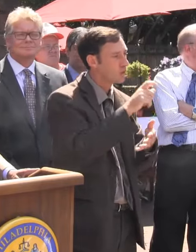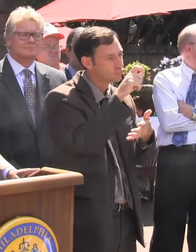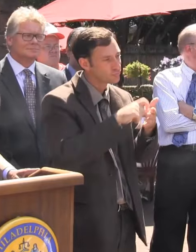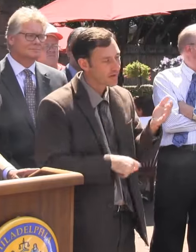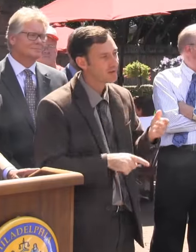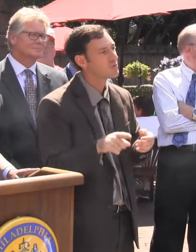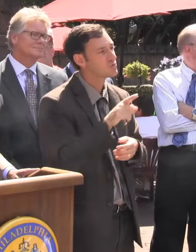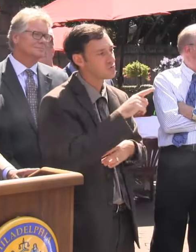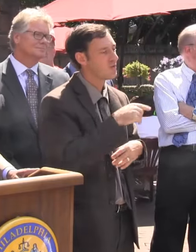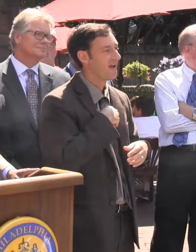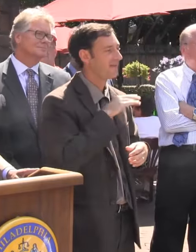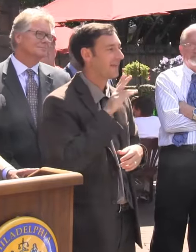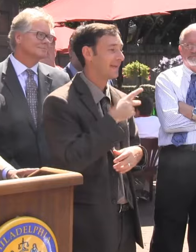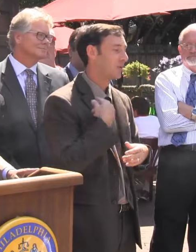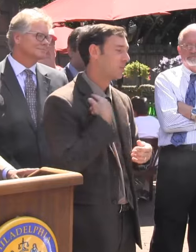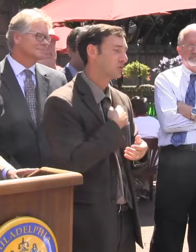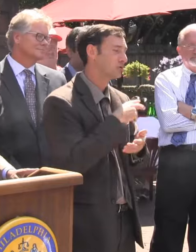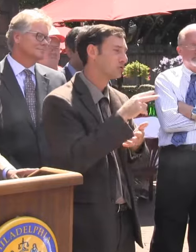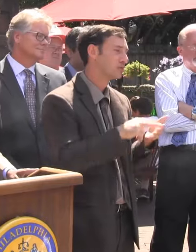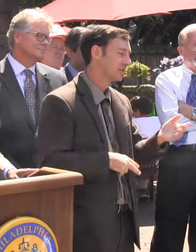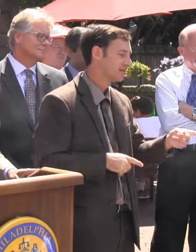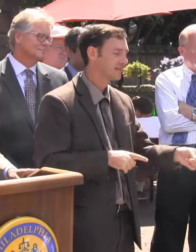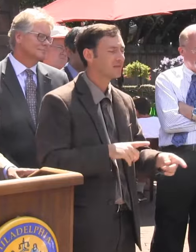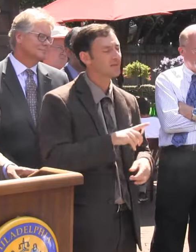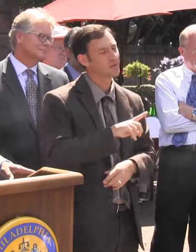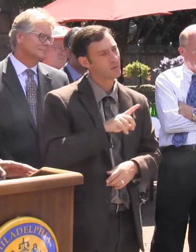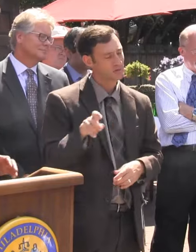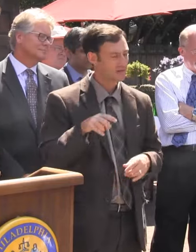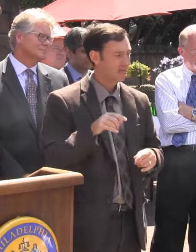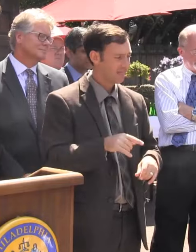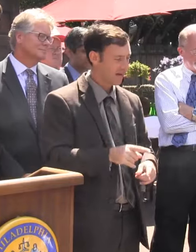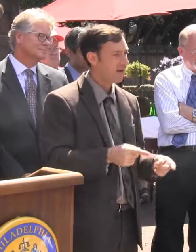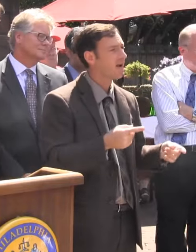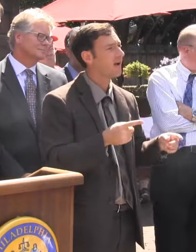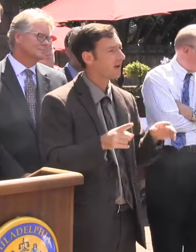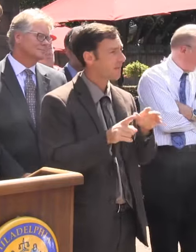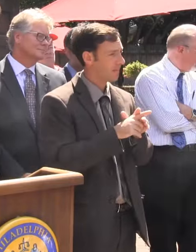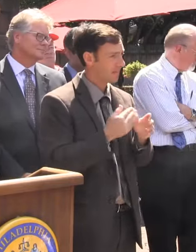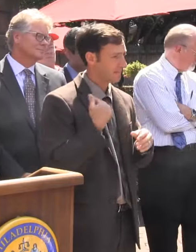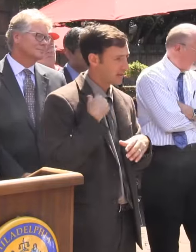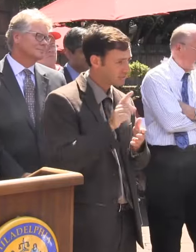you've got the ink, we just read them. *Reporter* Did this come up in the past week? Was this always